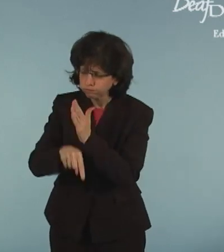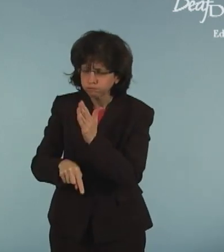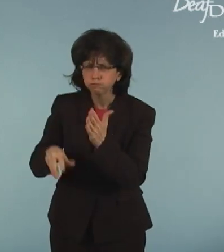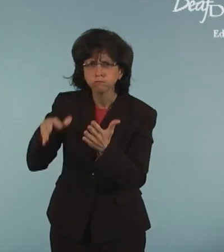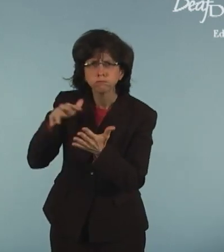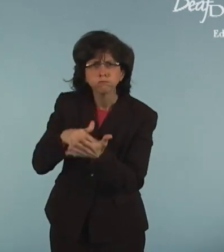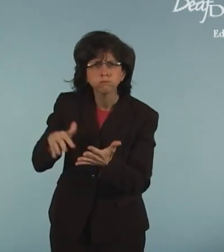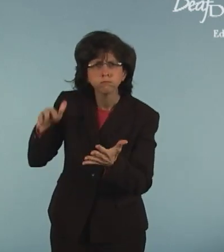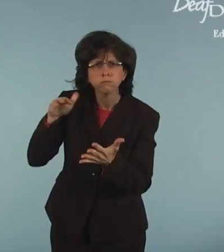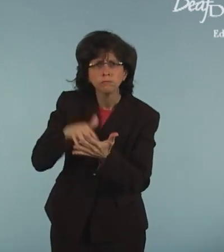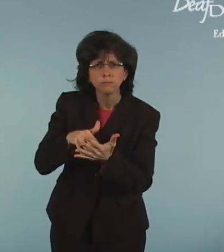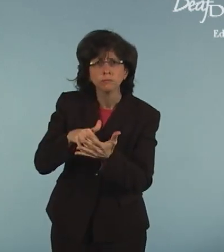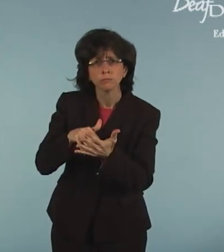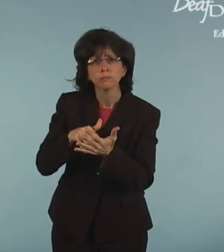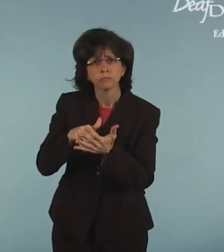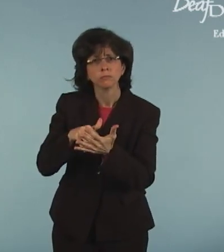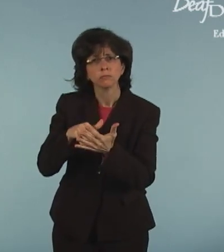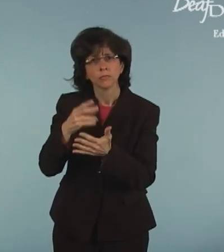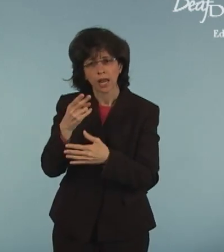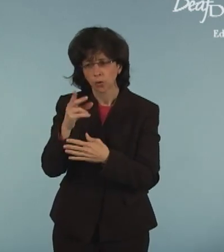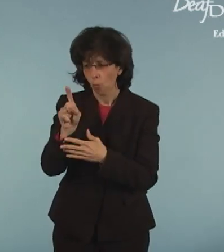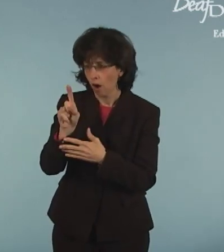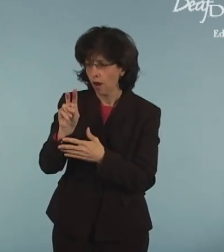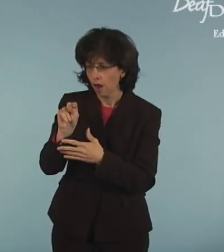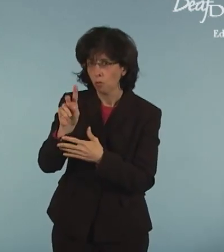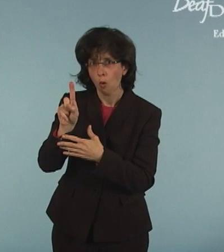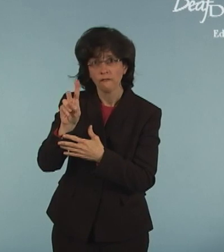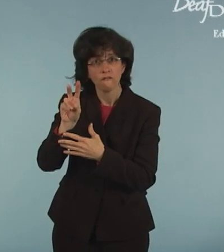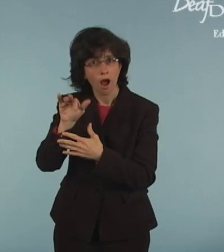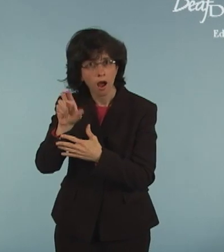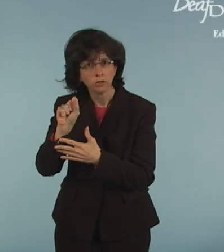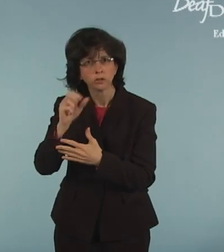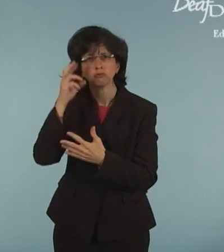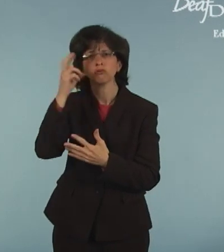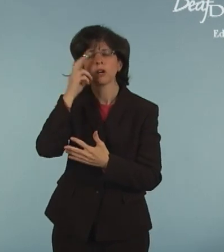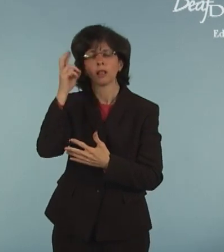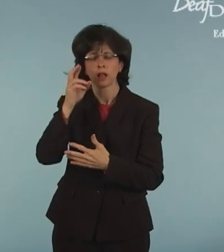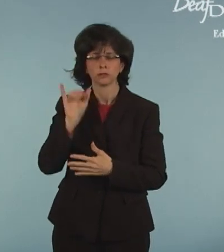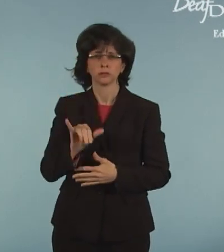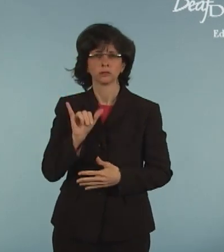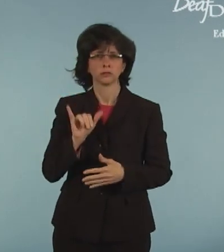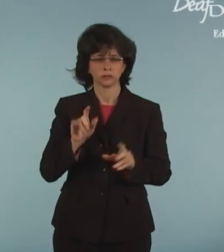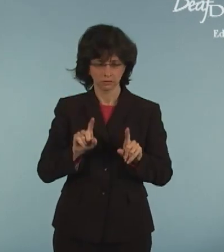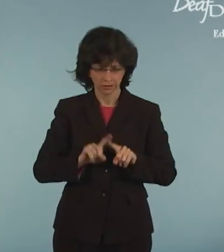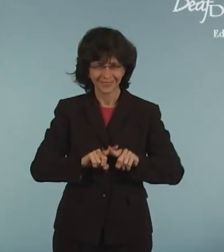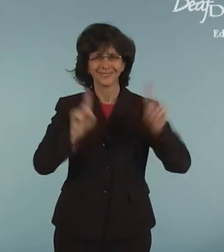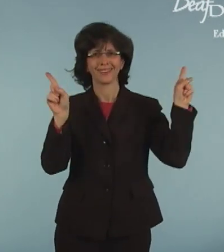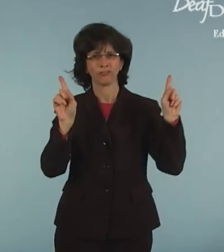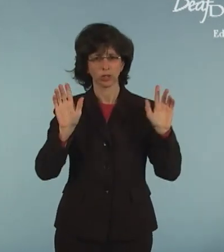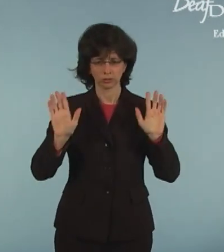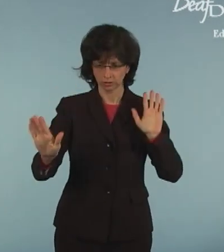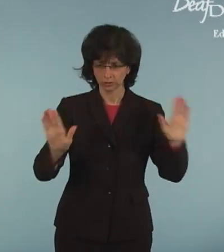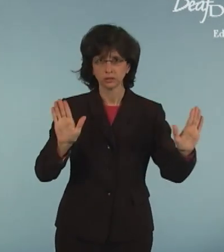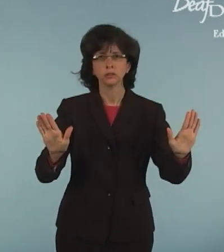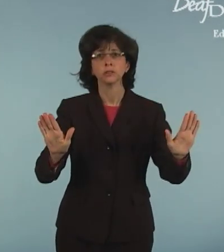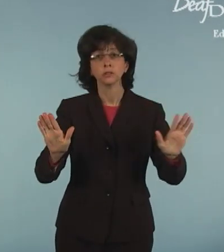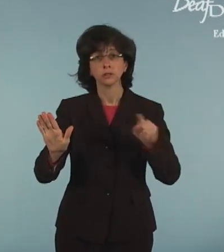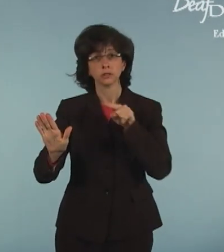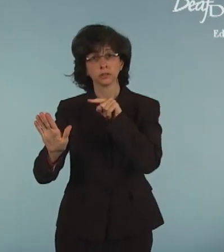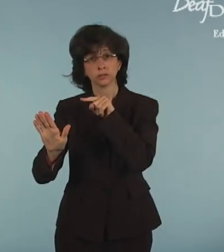As scientists learned more about the new virus, they realized that the H1N1 virus is different.